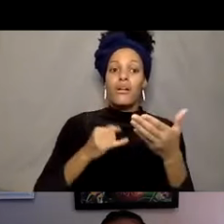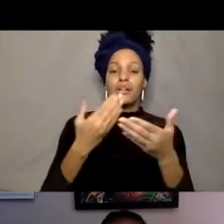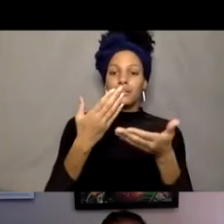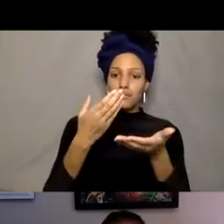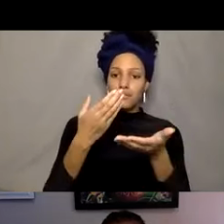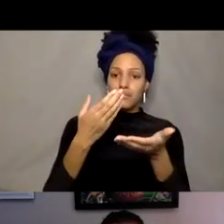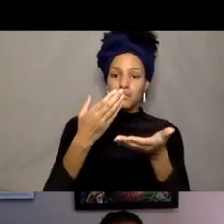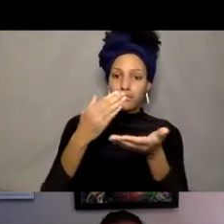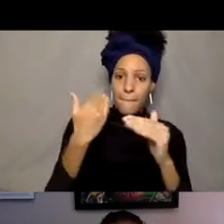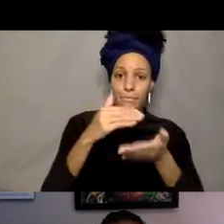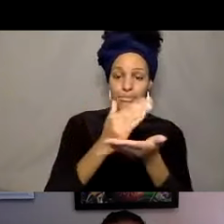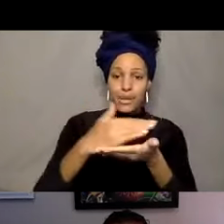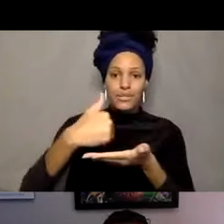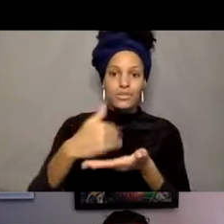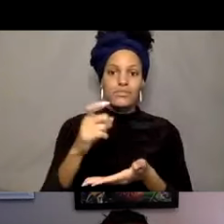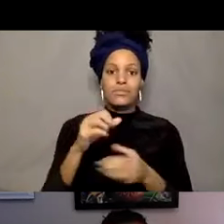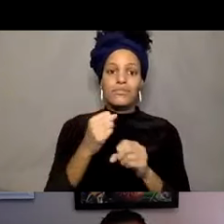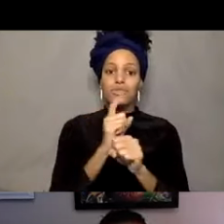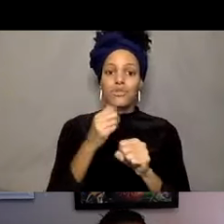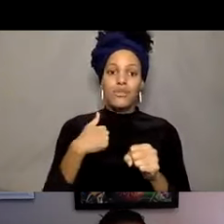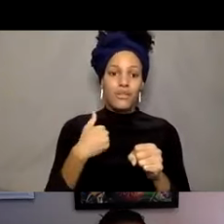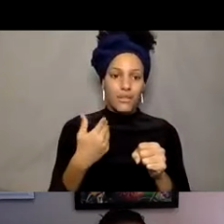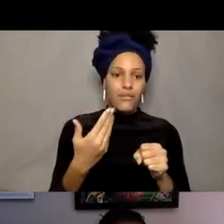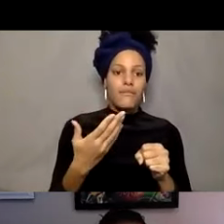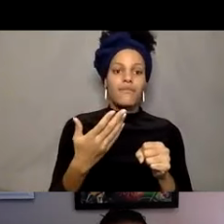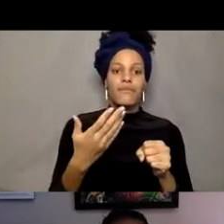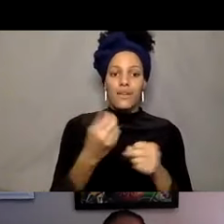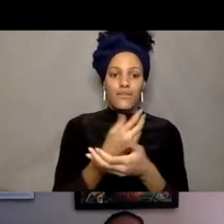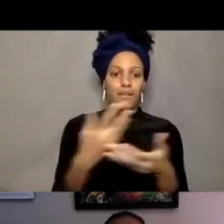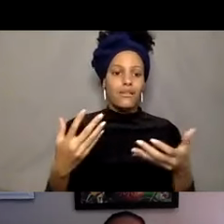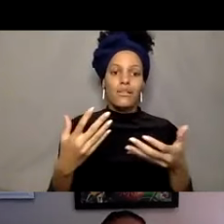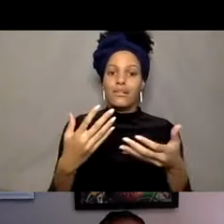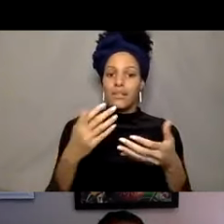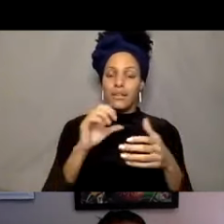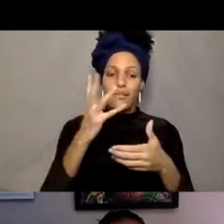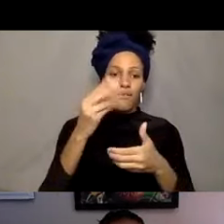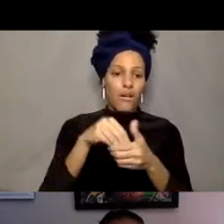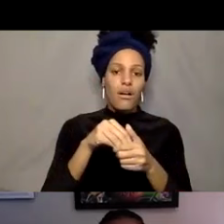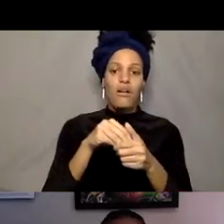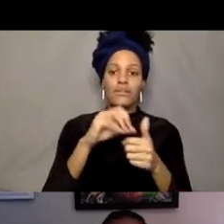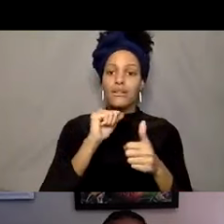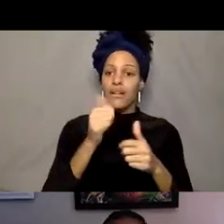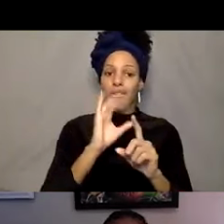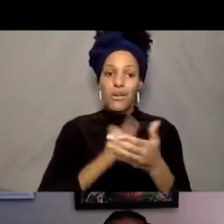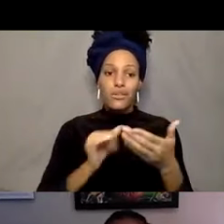from non-arts and non-cultural financial activity. Public entities such as a unit of state,